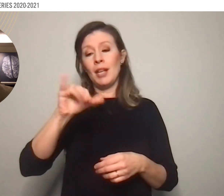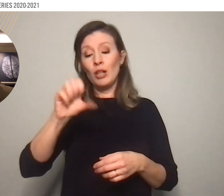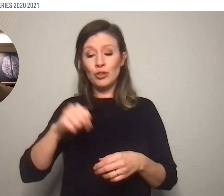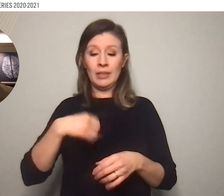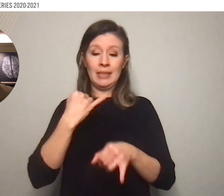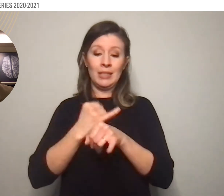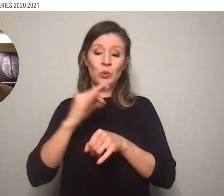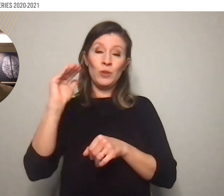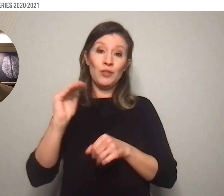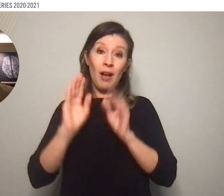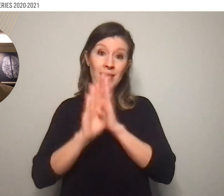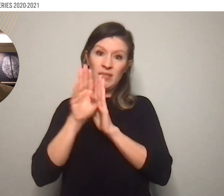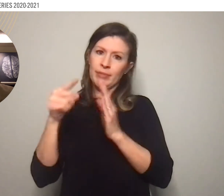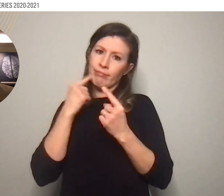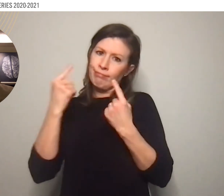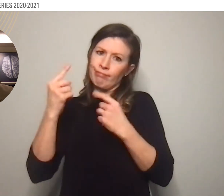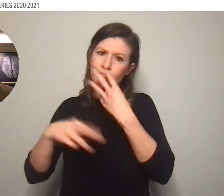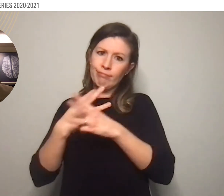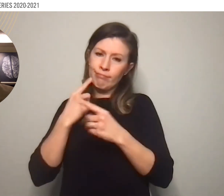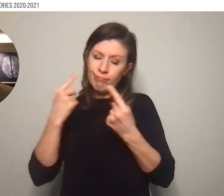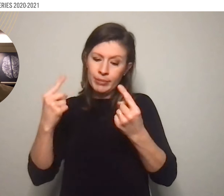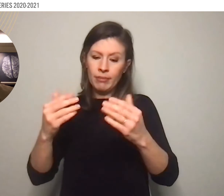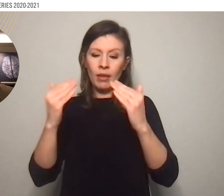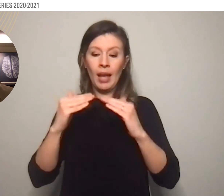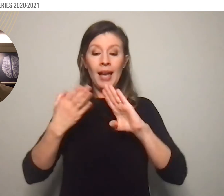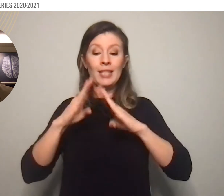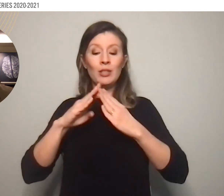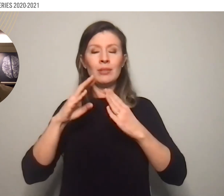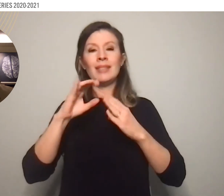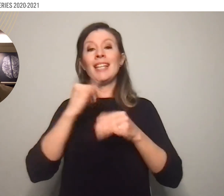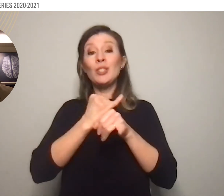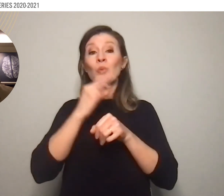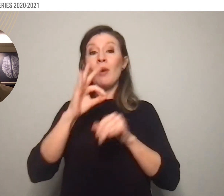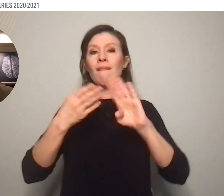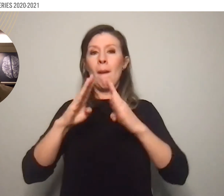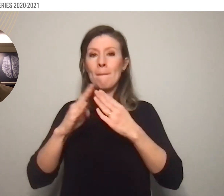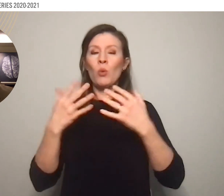the Institute of Child Development, world renowned, the Institute of Community Integration,